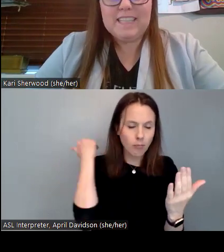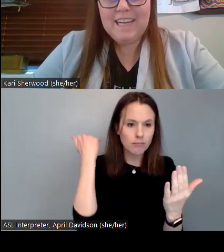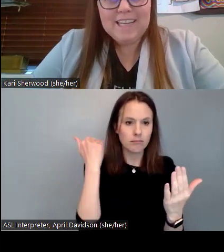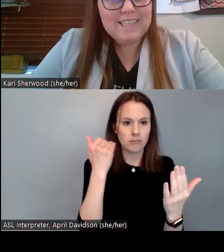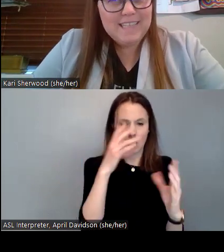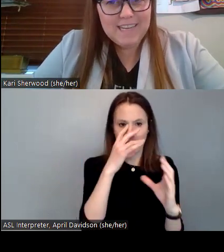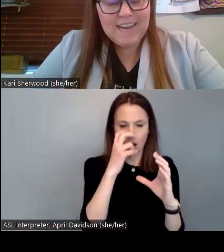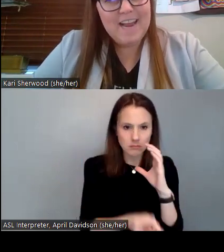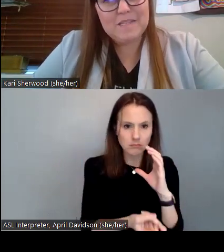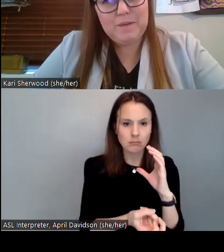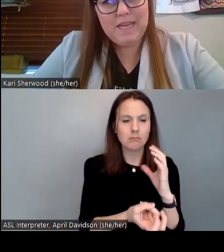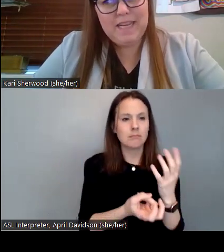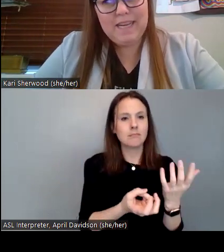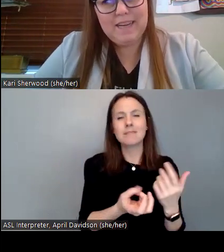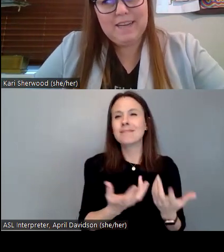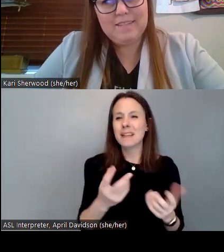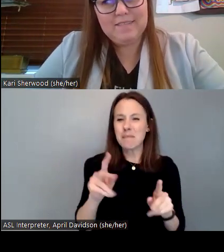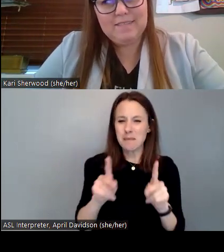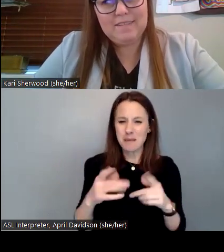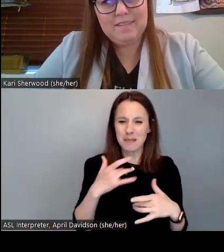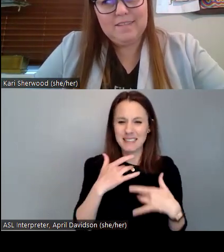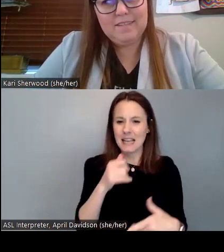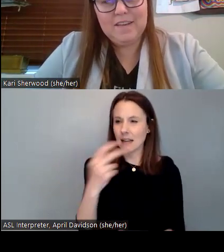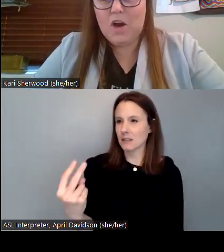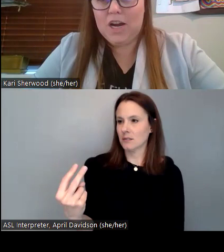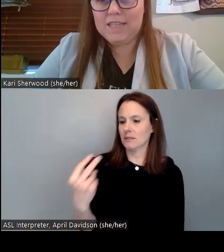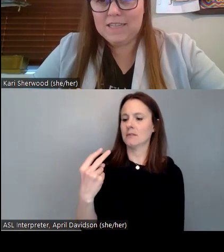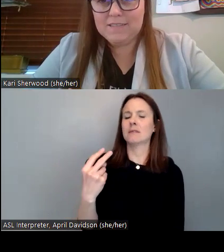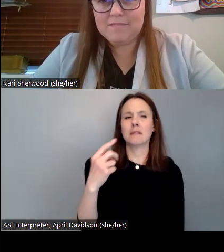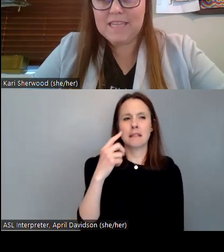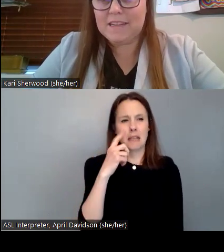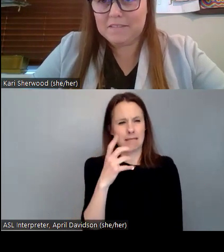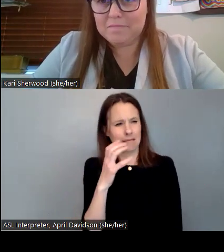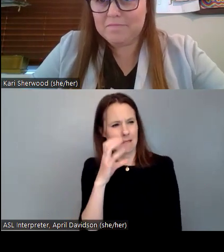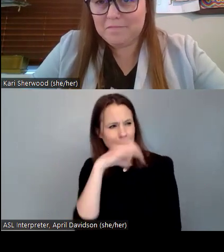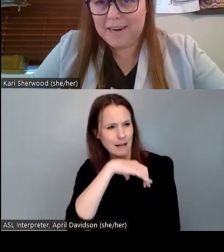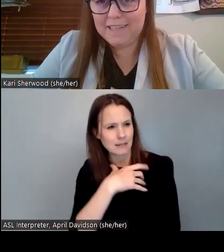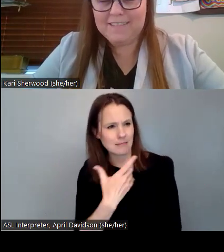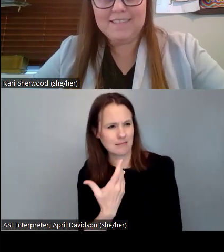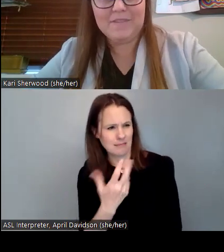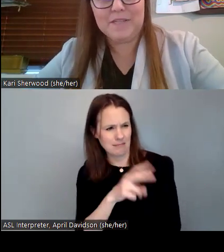and it's not seen as being an odd thing. Right. Even